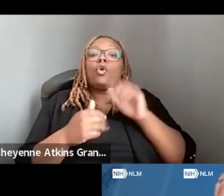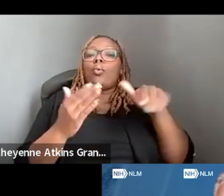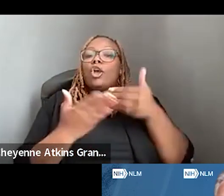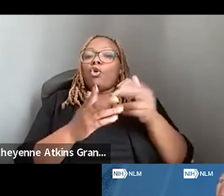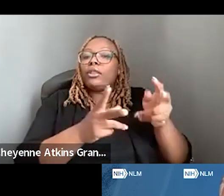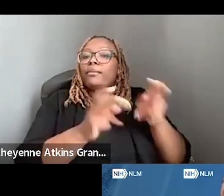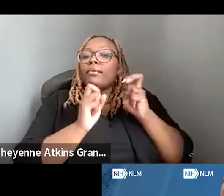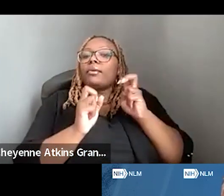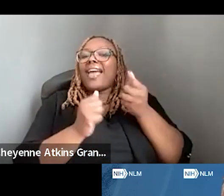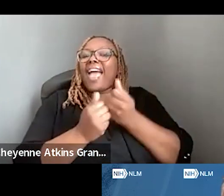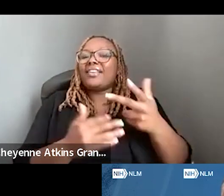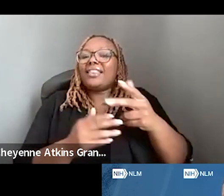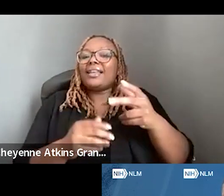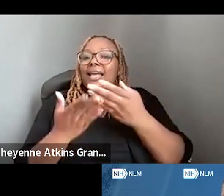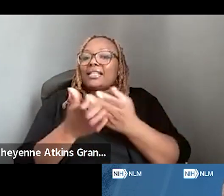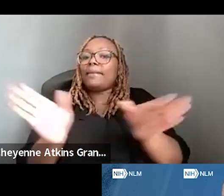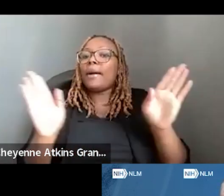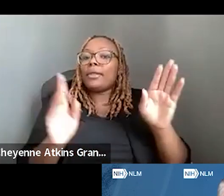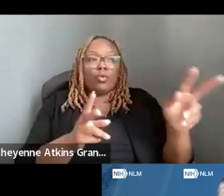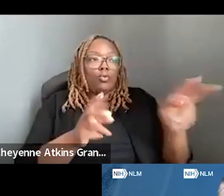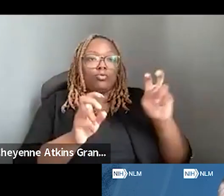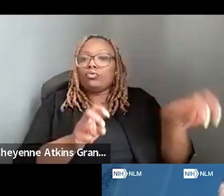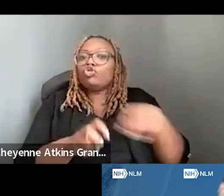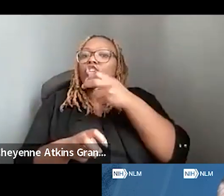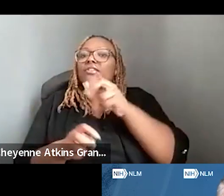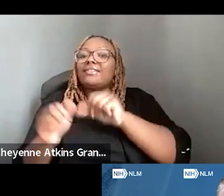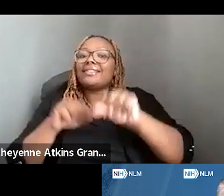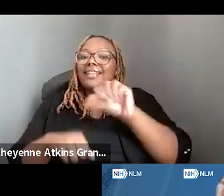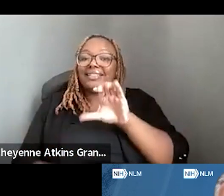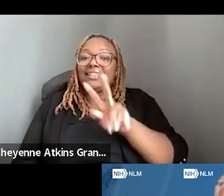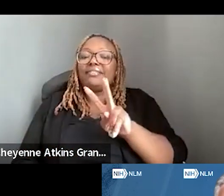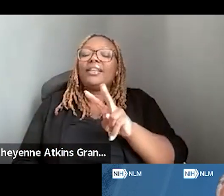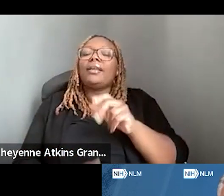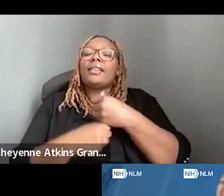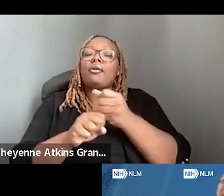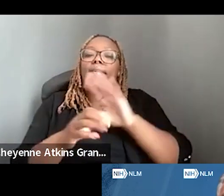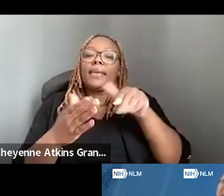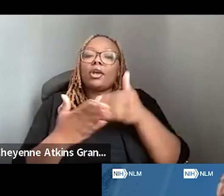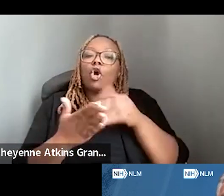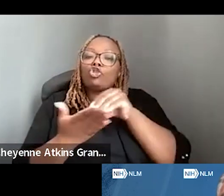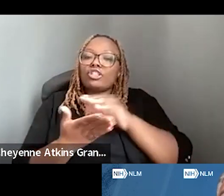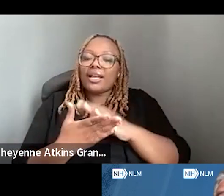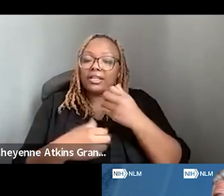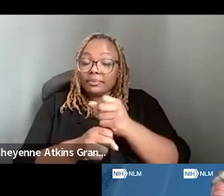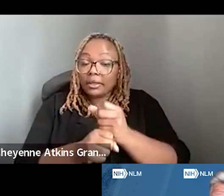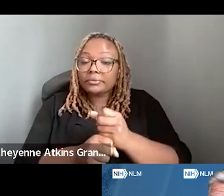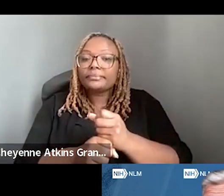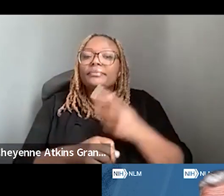That will come over and populate your document you're creating. Okay? So that's a one-time pull.